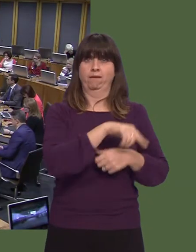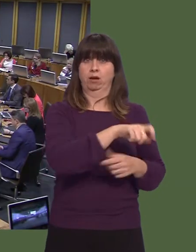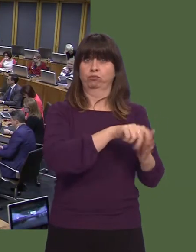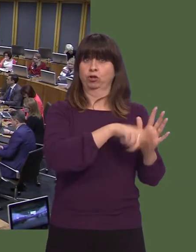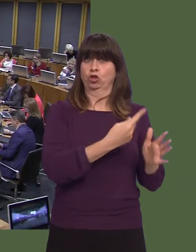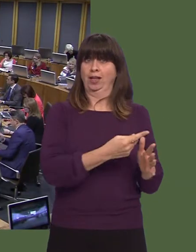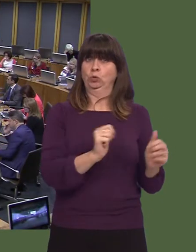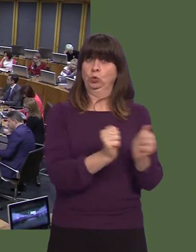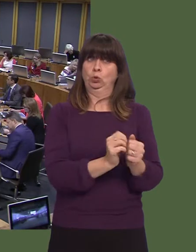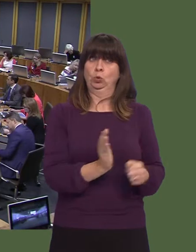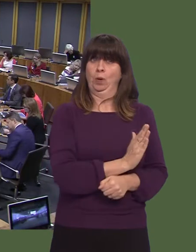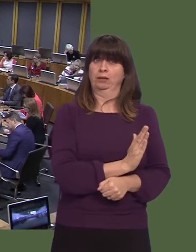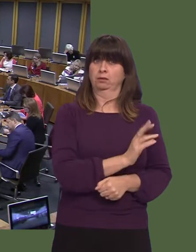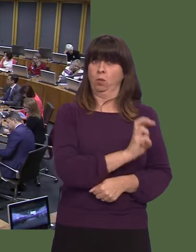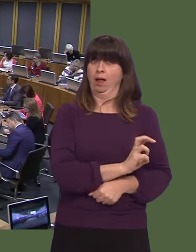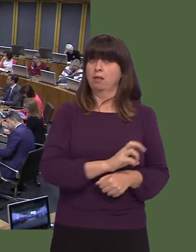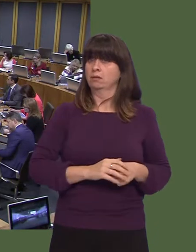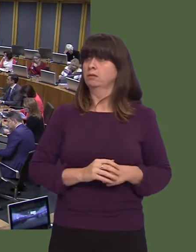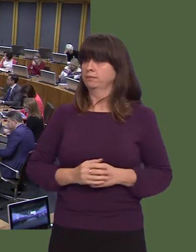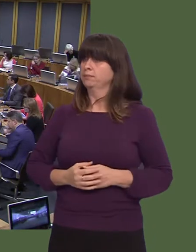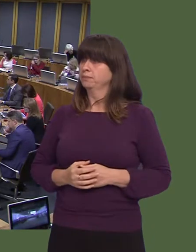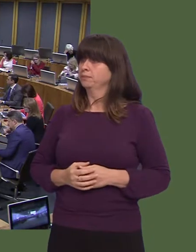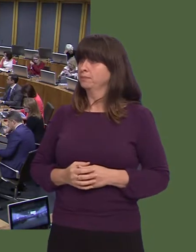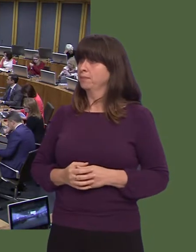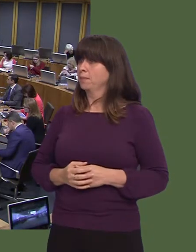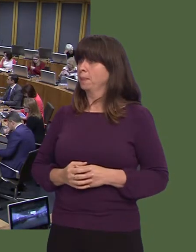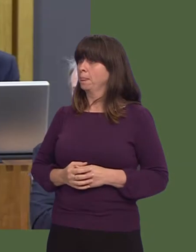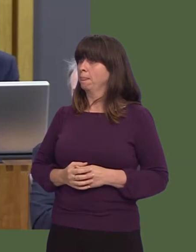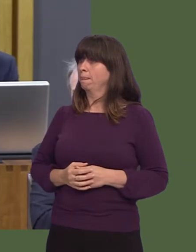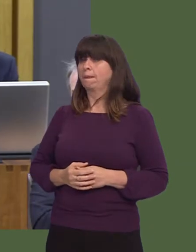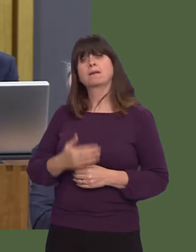Lynne Neagle AM: 2. A wnaiff y Prif Weinidog ddatganiad am ymdrechion Llywodraeth Cymru